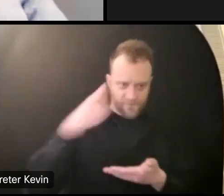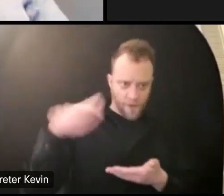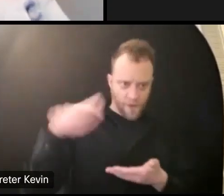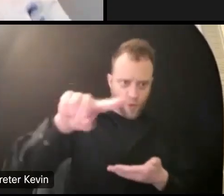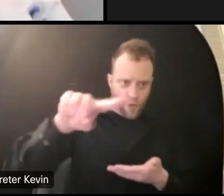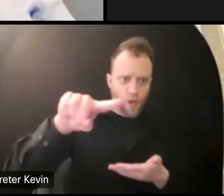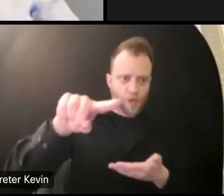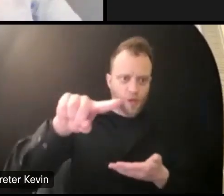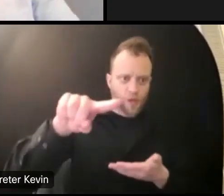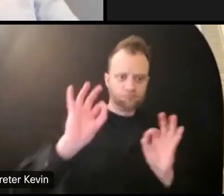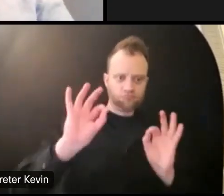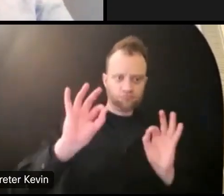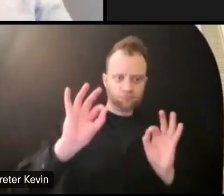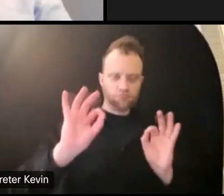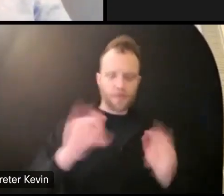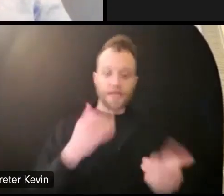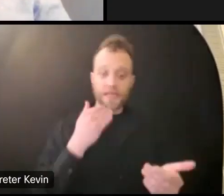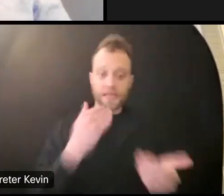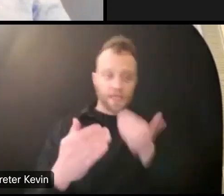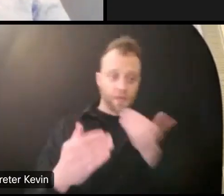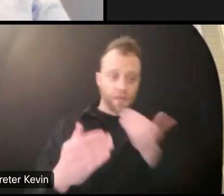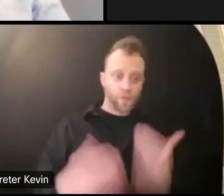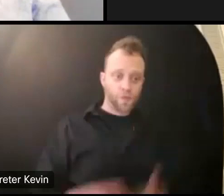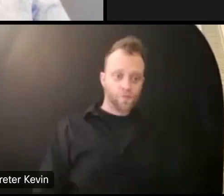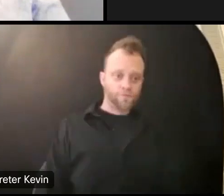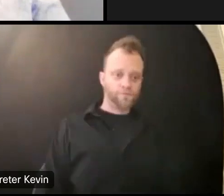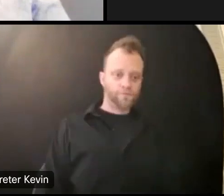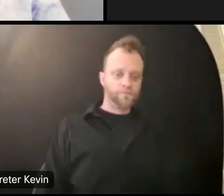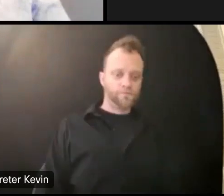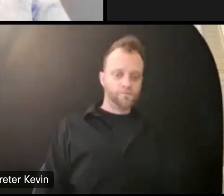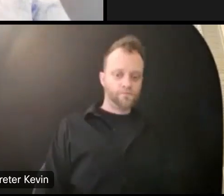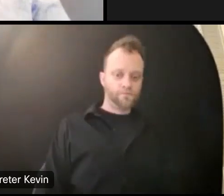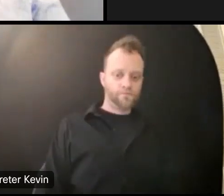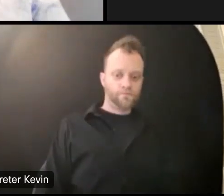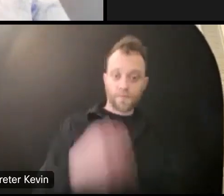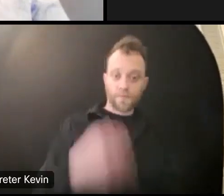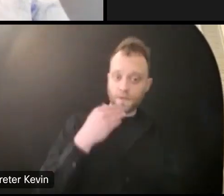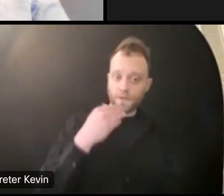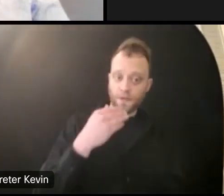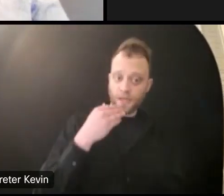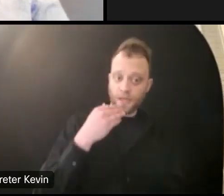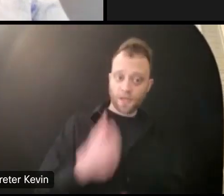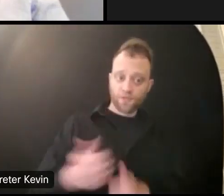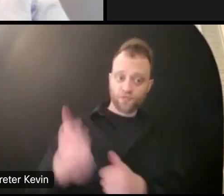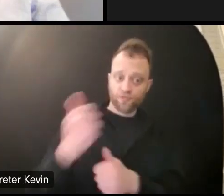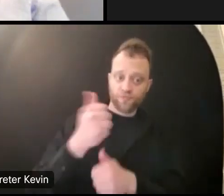thank you. (Fast) Well thank you Commissioner- elect Pinkney. Well, going to move